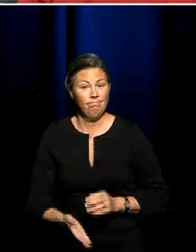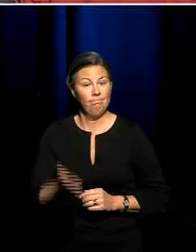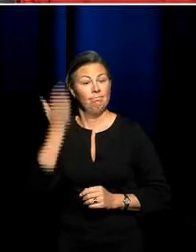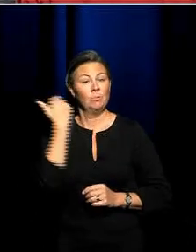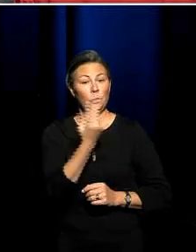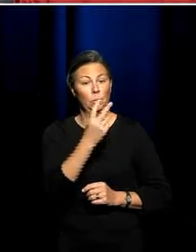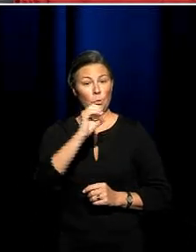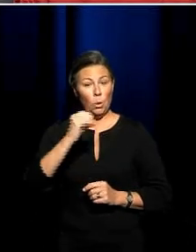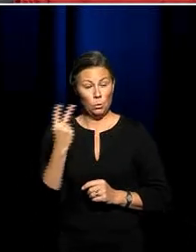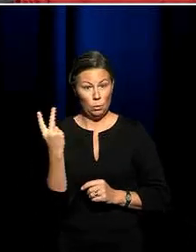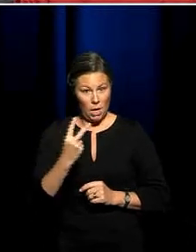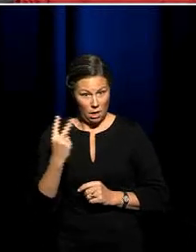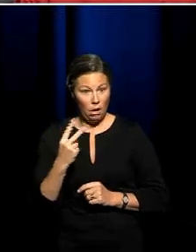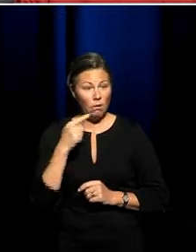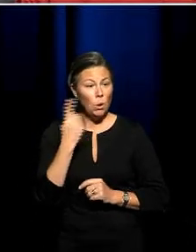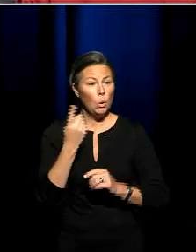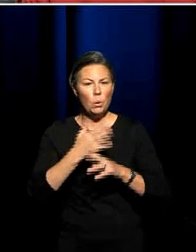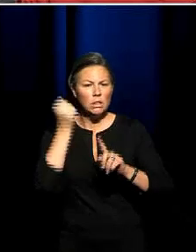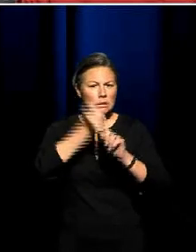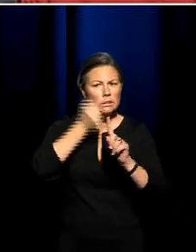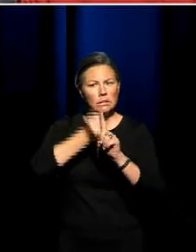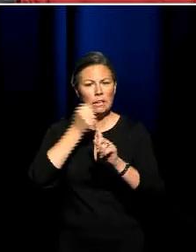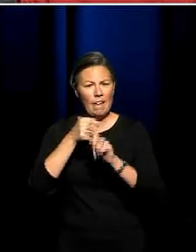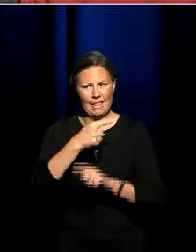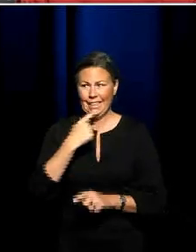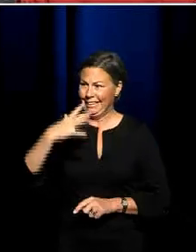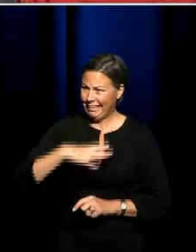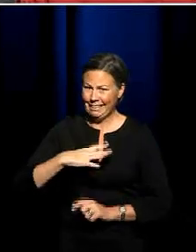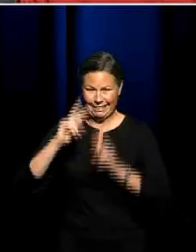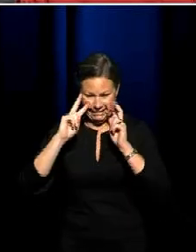allegations of abuse of people with disability who were living in care. A